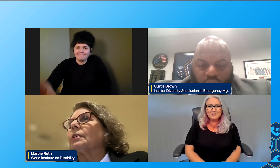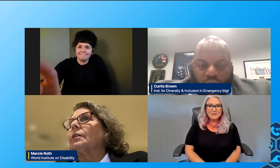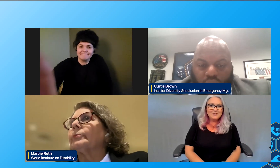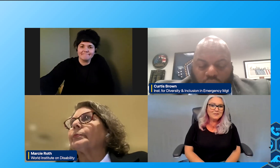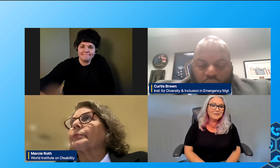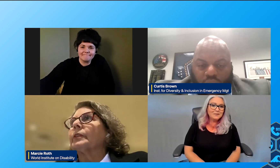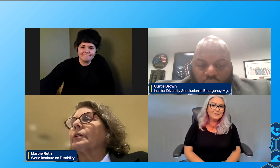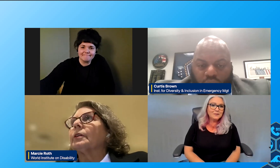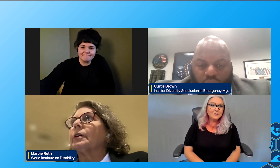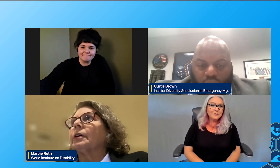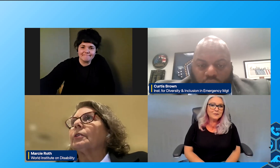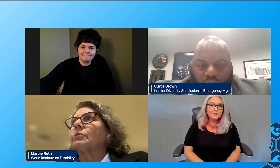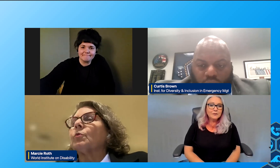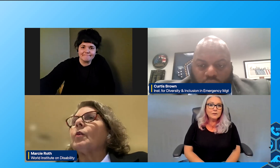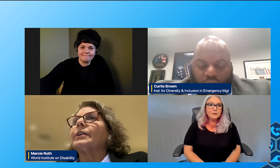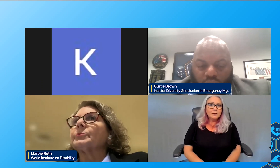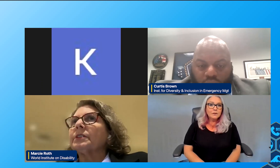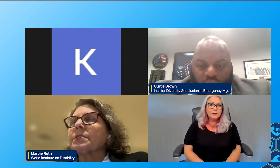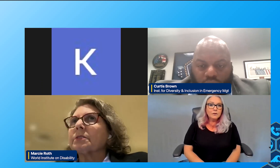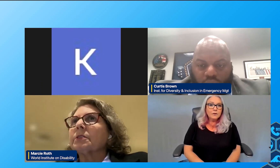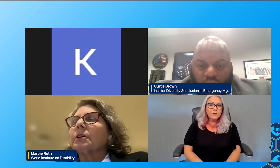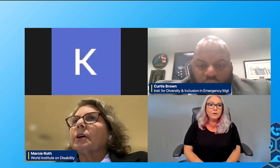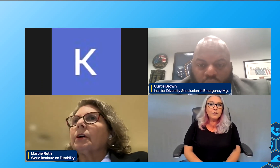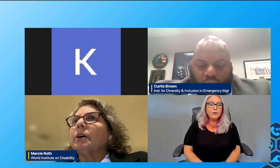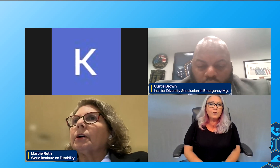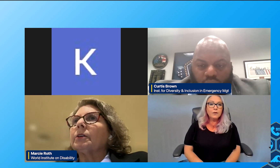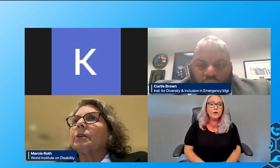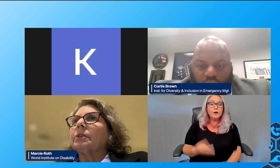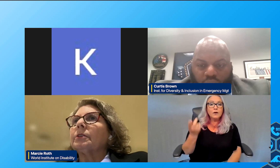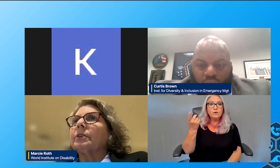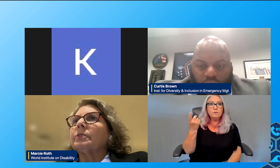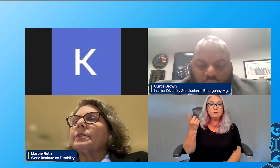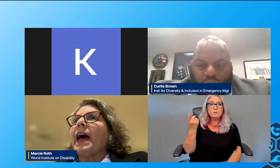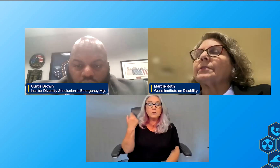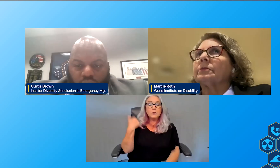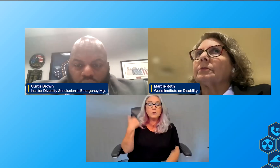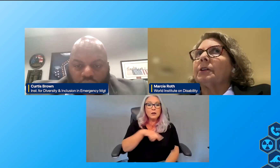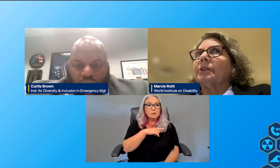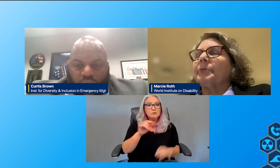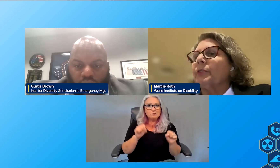And provide the requirement that